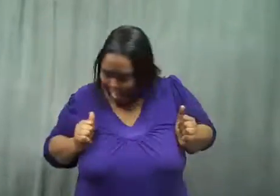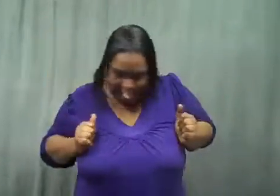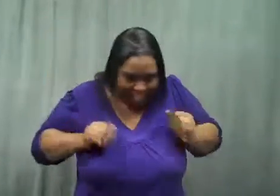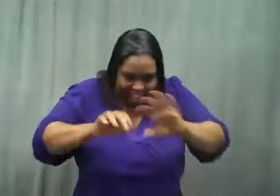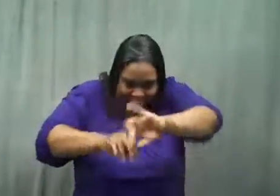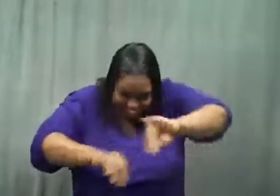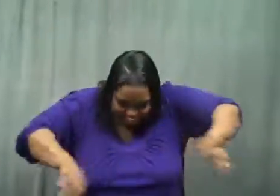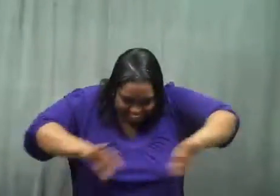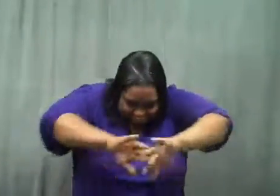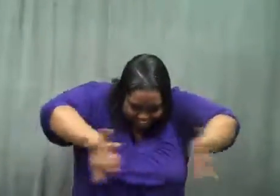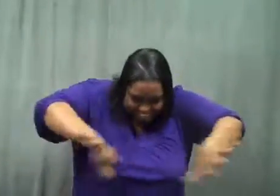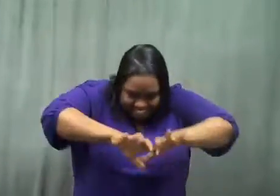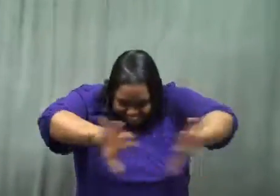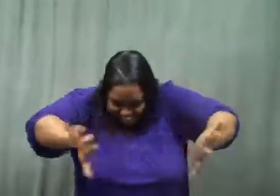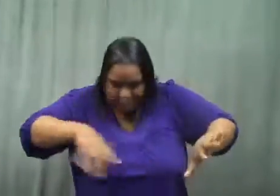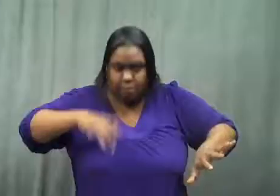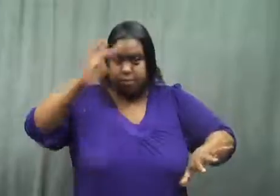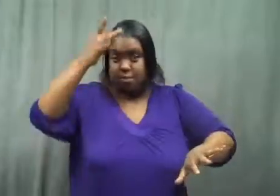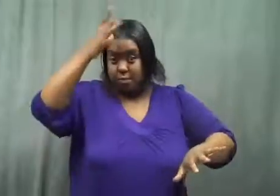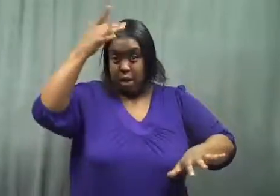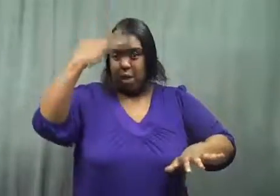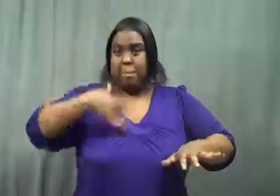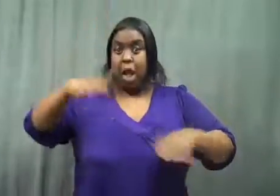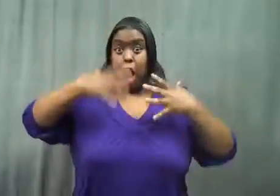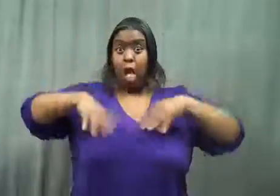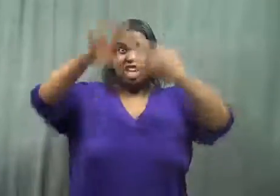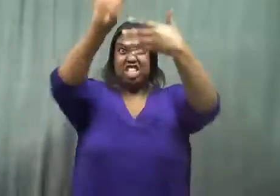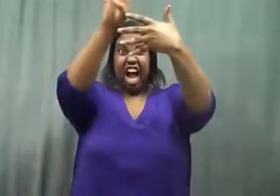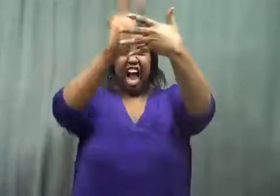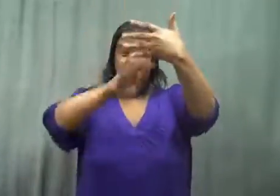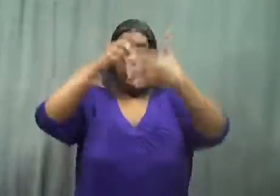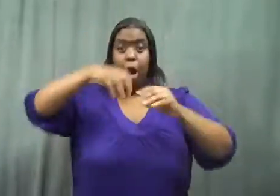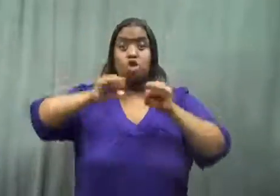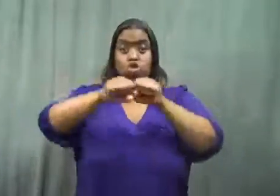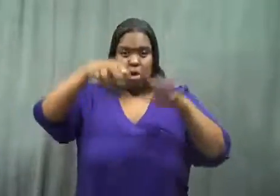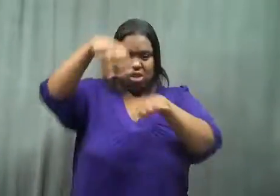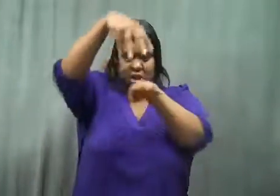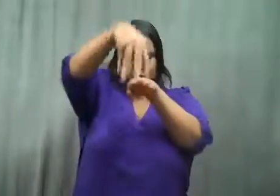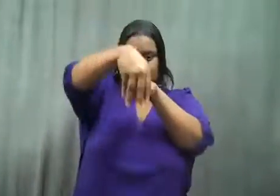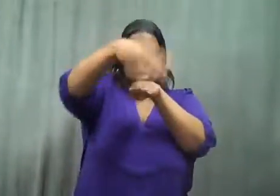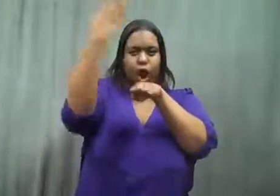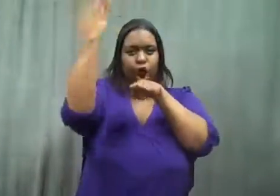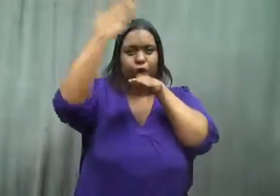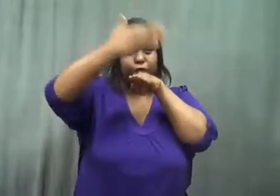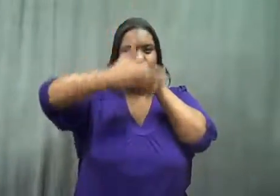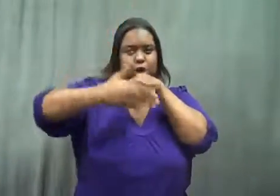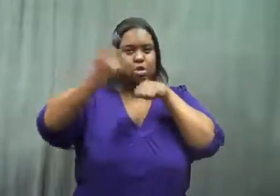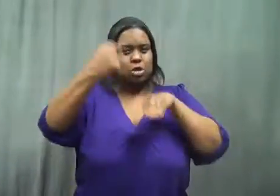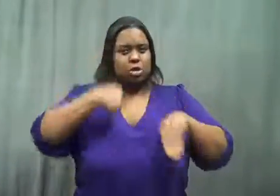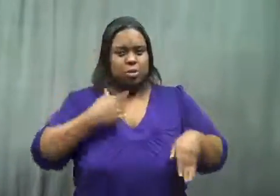His shoes were buried under the clothes, I hunted for them.